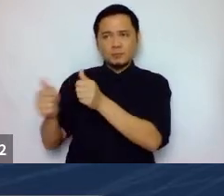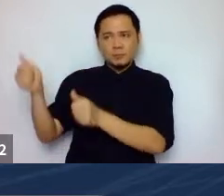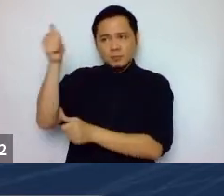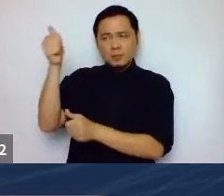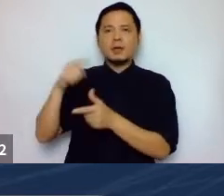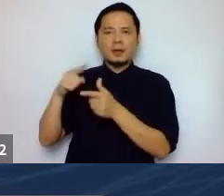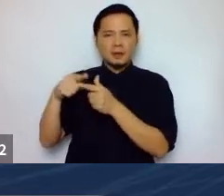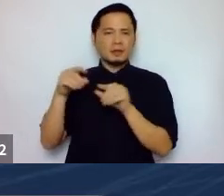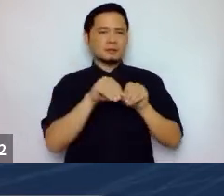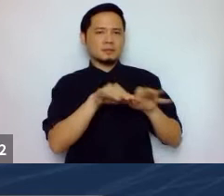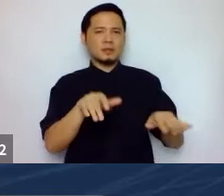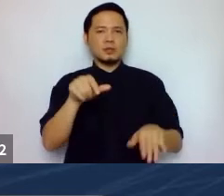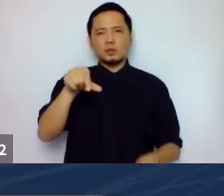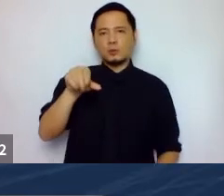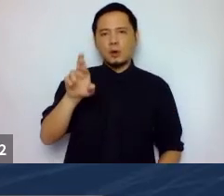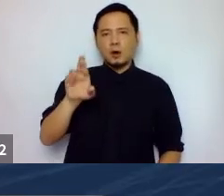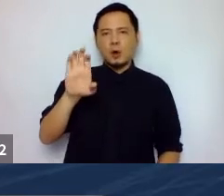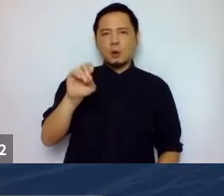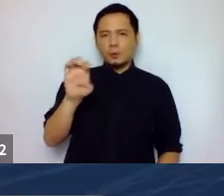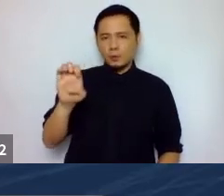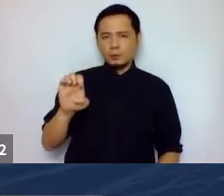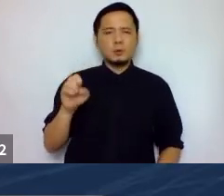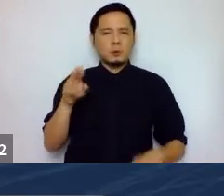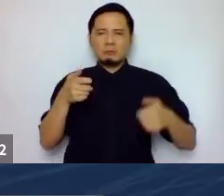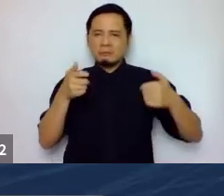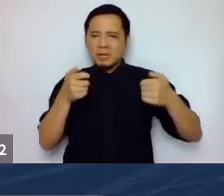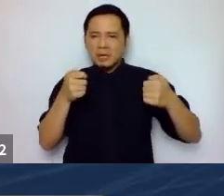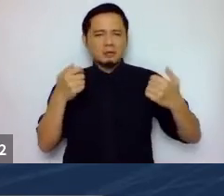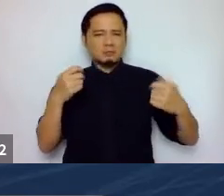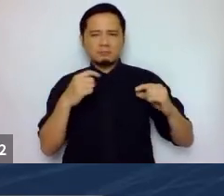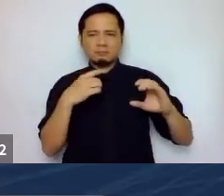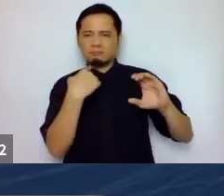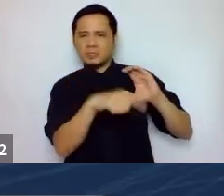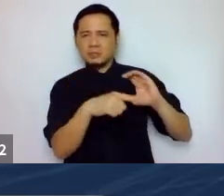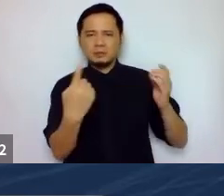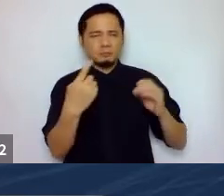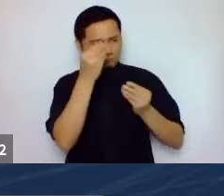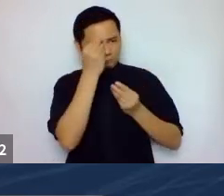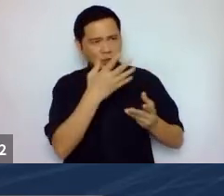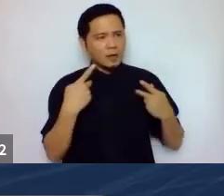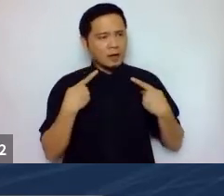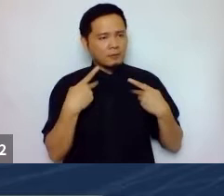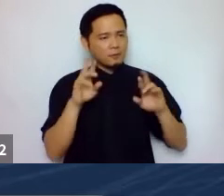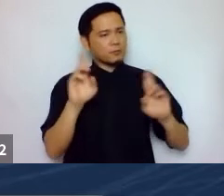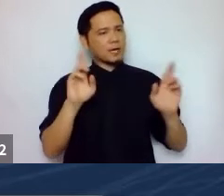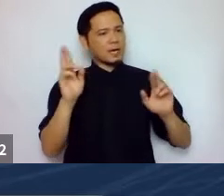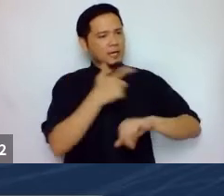That is okay. At least you will receive a text if the vaccine has arrived and it is time for your vaccination.